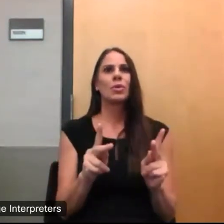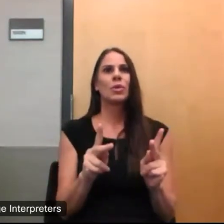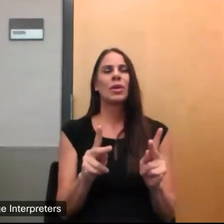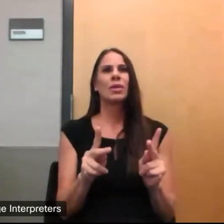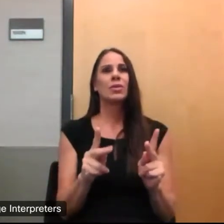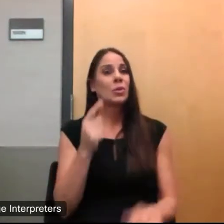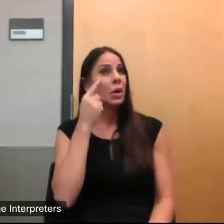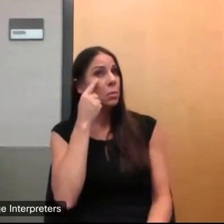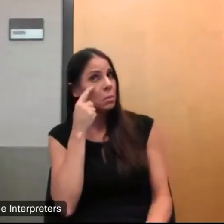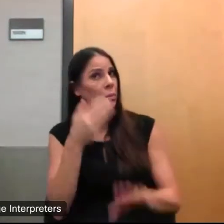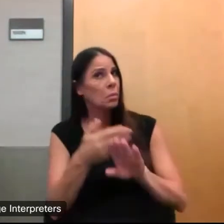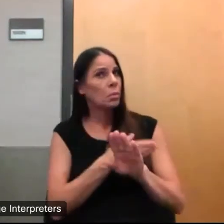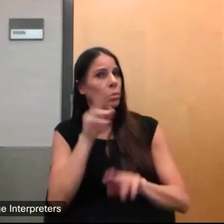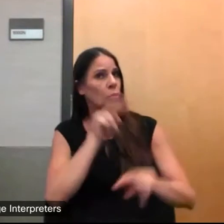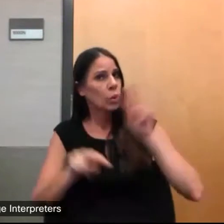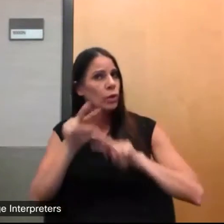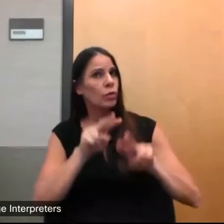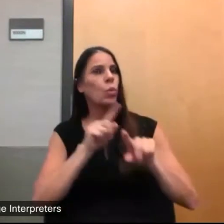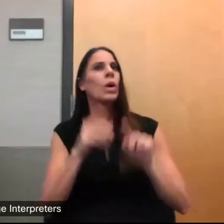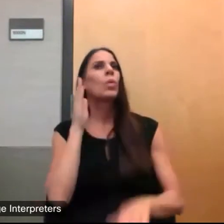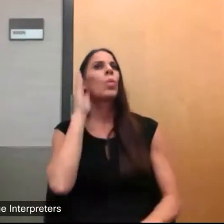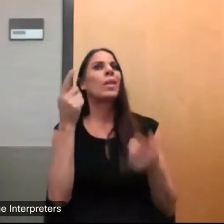public dialogue? Just 1 thing, because I know what we're going